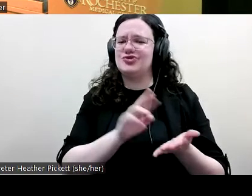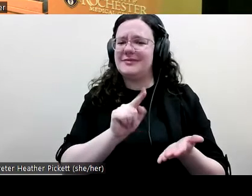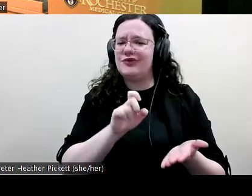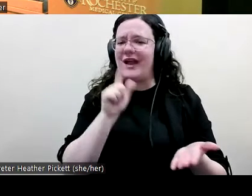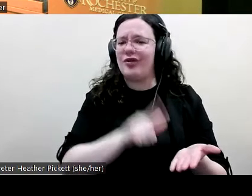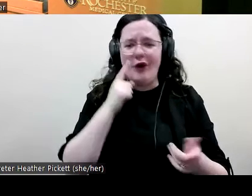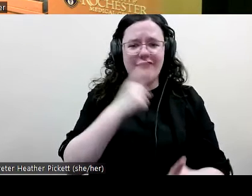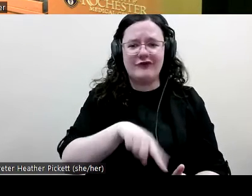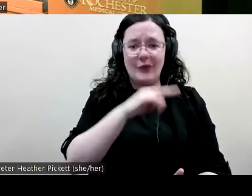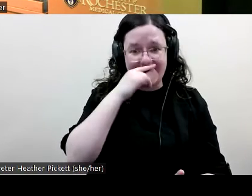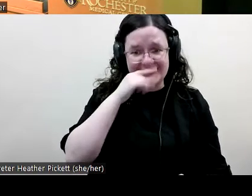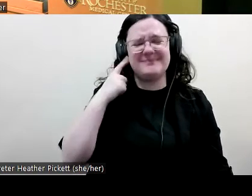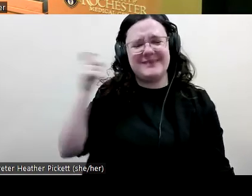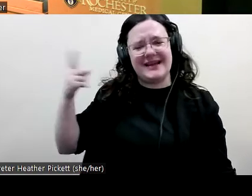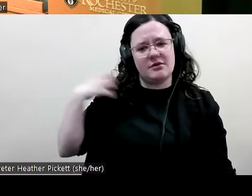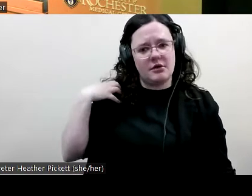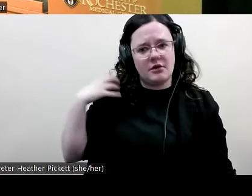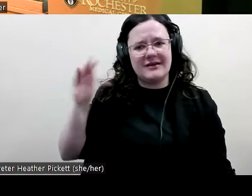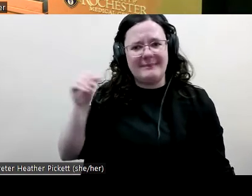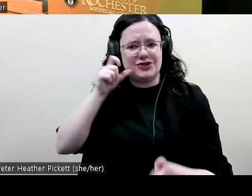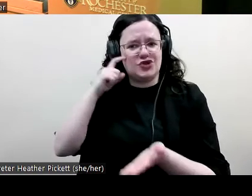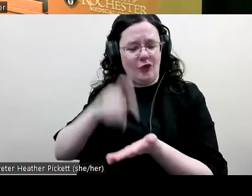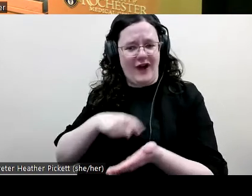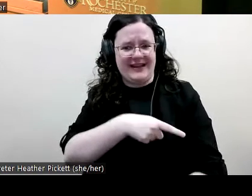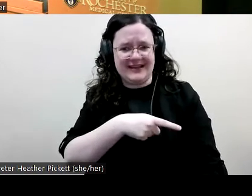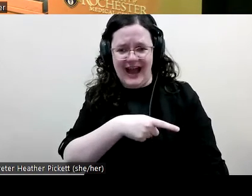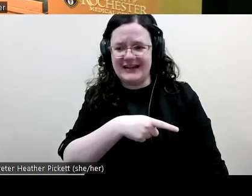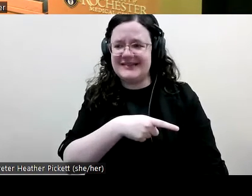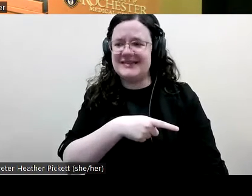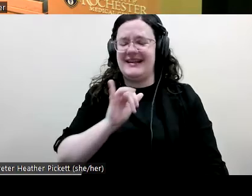kid and there need to take off of work just as if they had to bring their kid for physical therapy